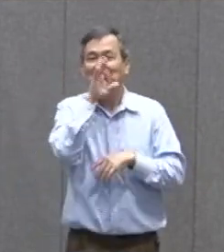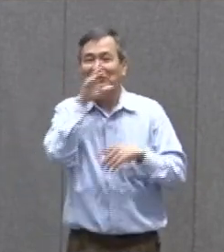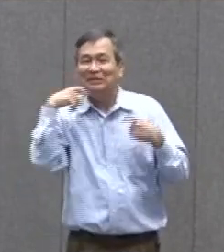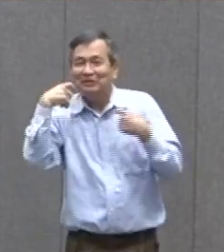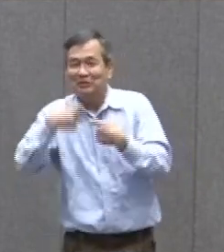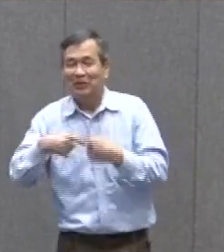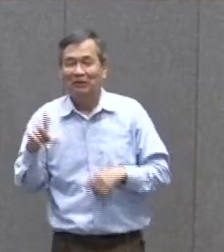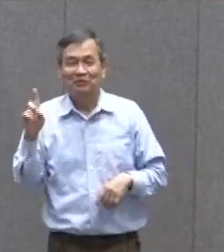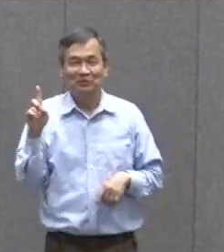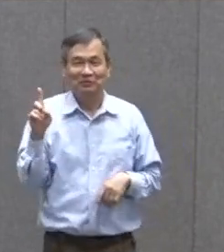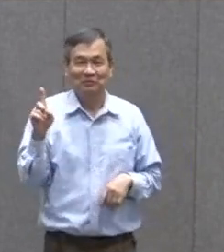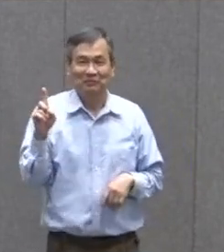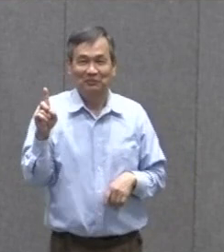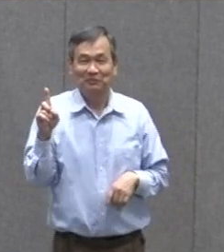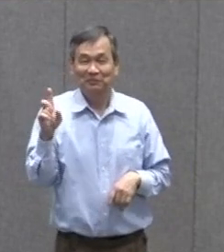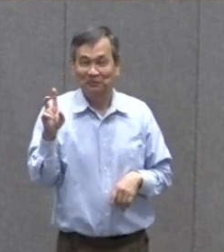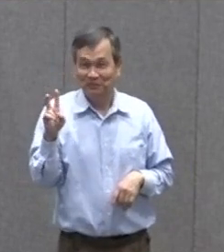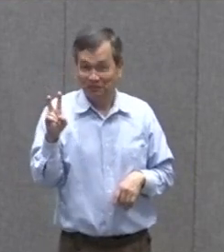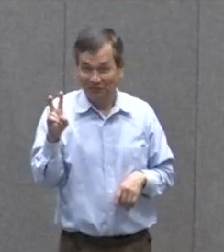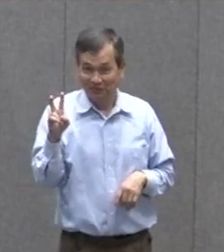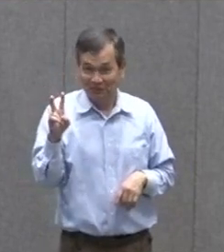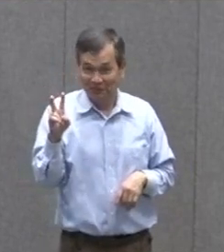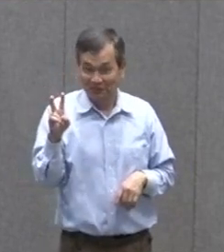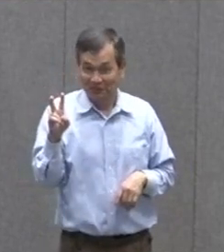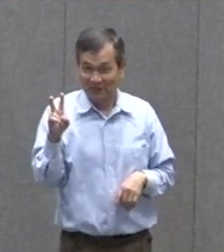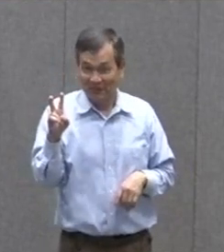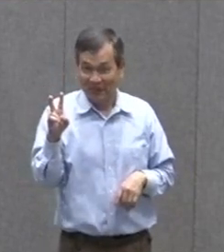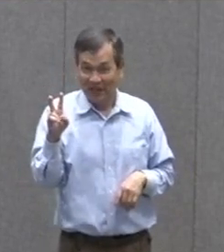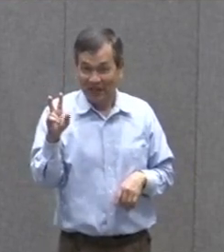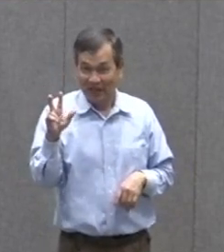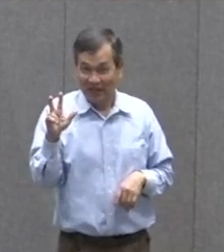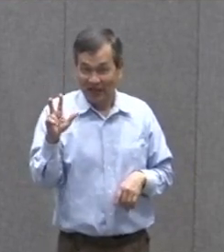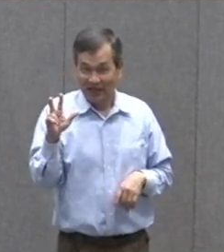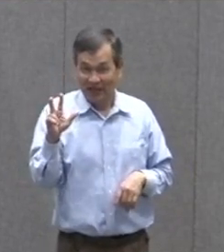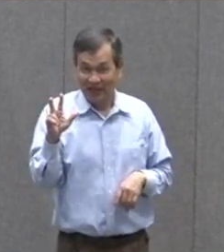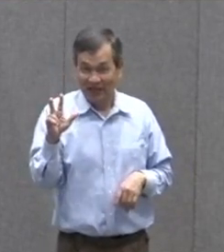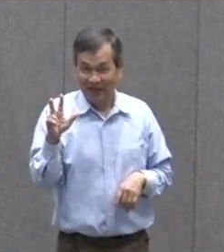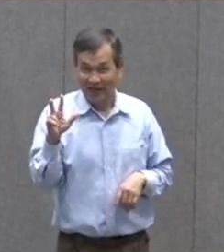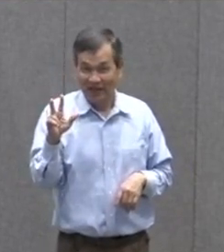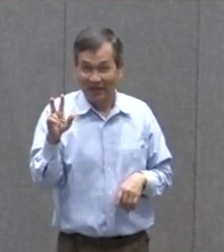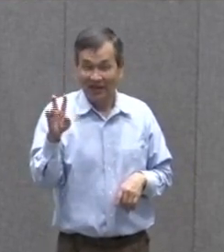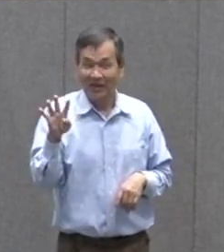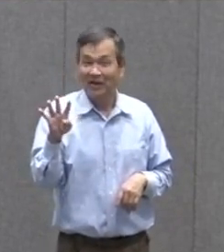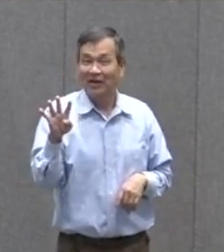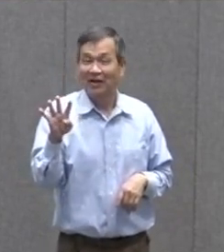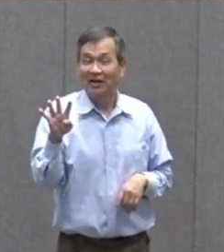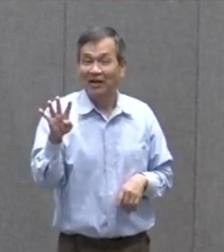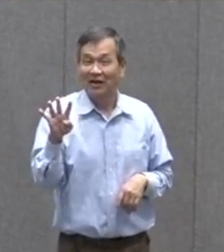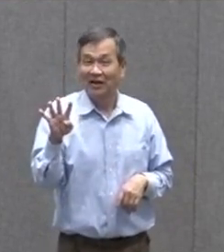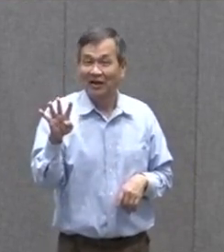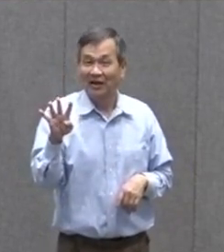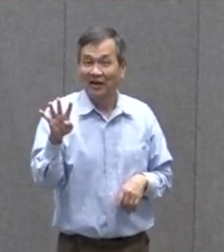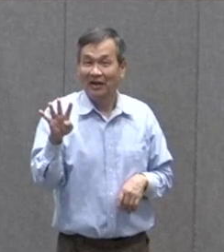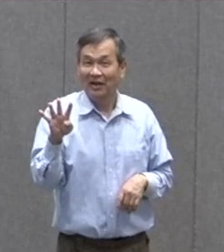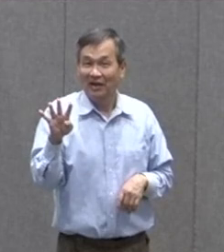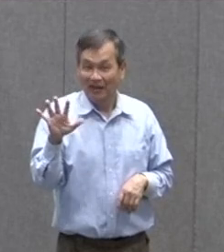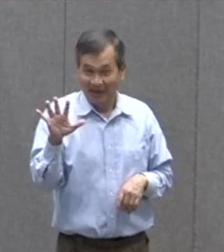dos, tres, cuatro, cinco, seis,